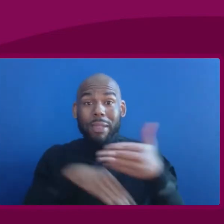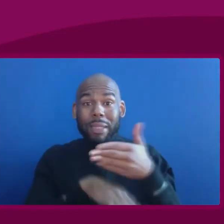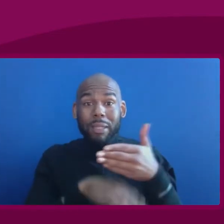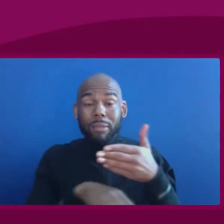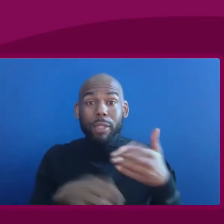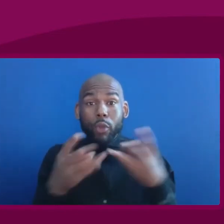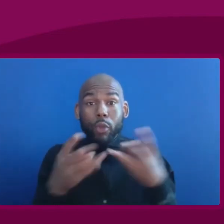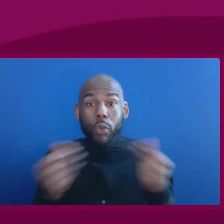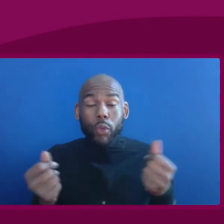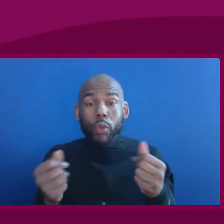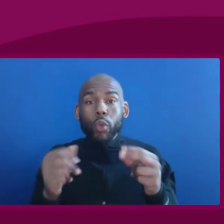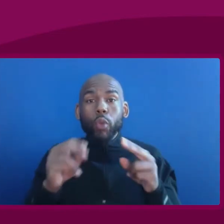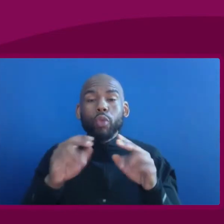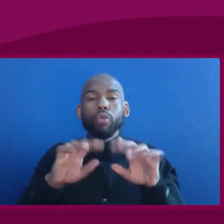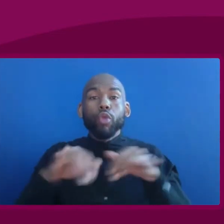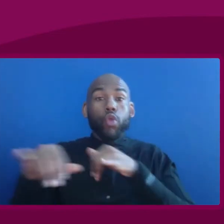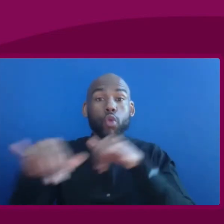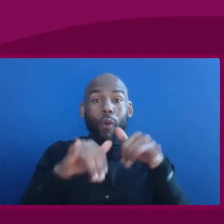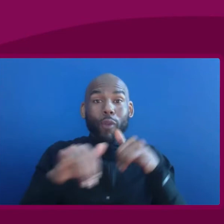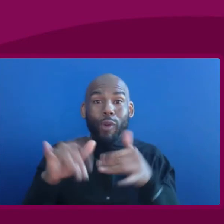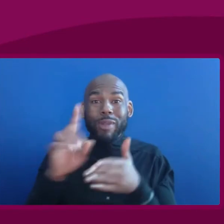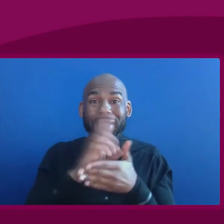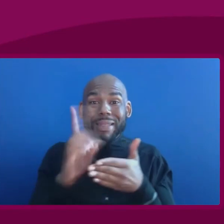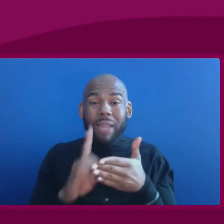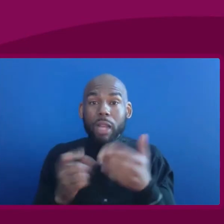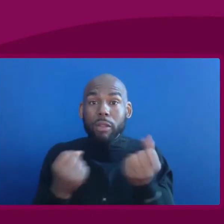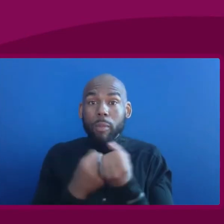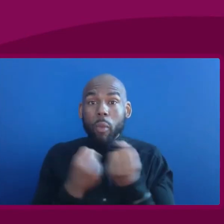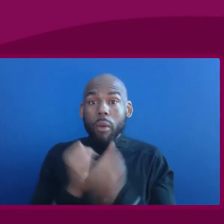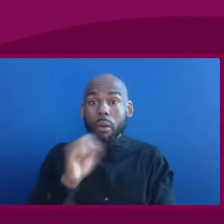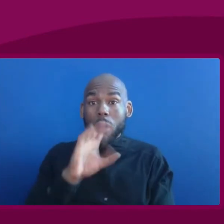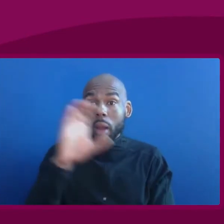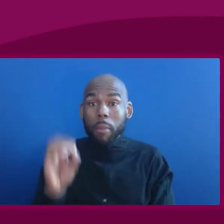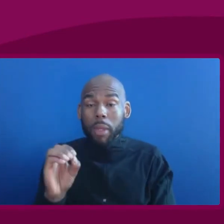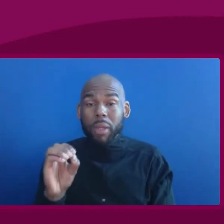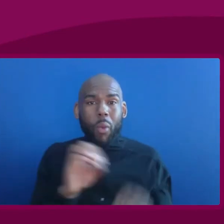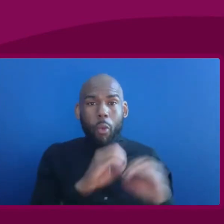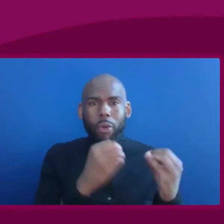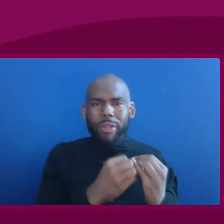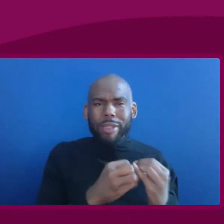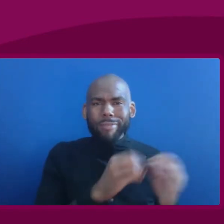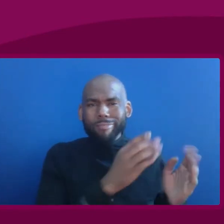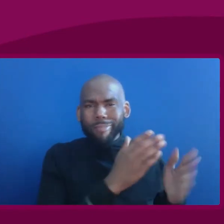and universal design services that support companies and organizations of all sizes via